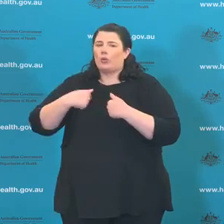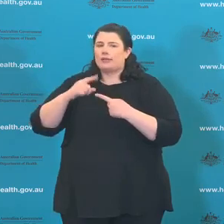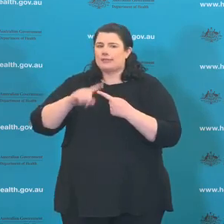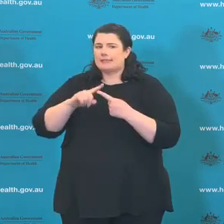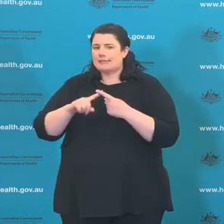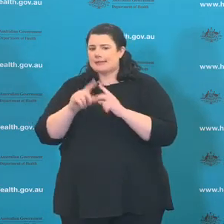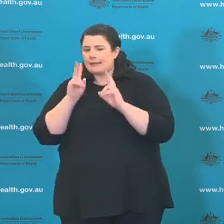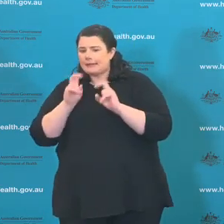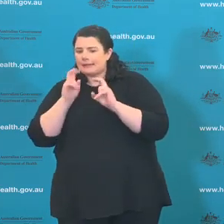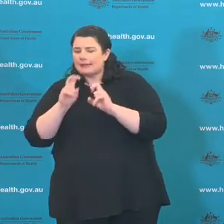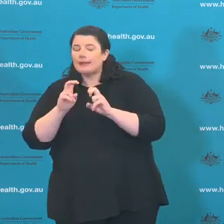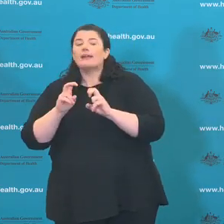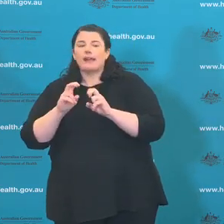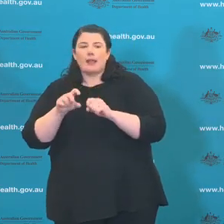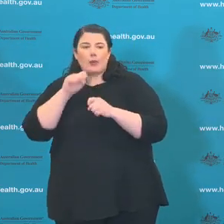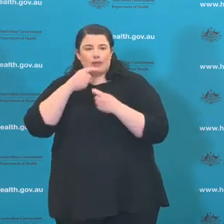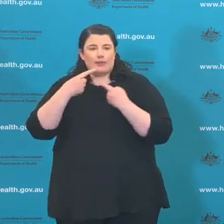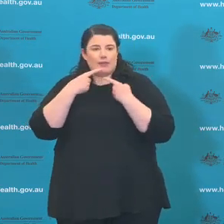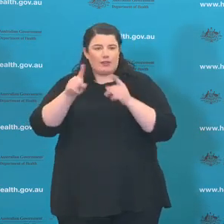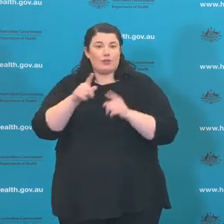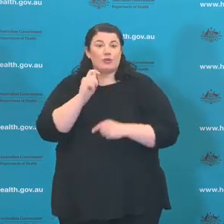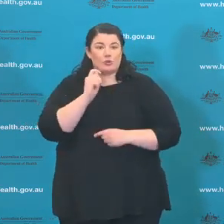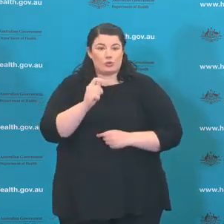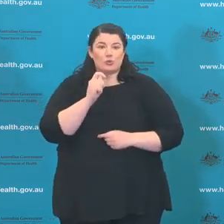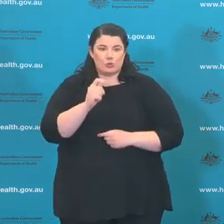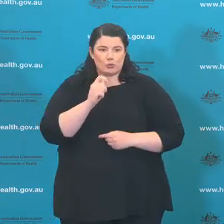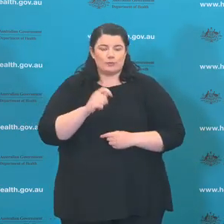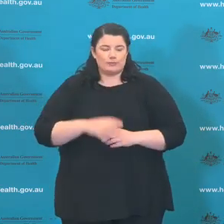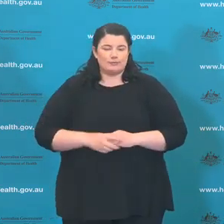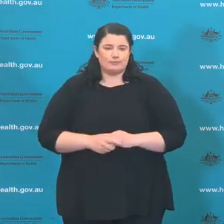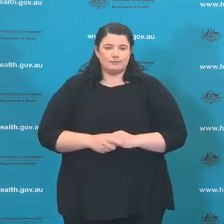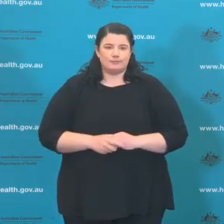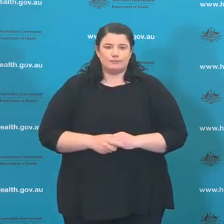statement in relation to that study reported in the media. We must